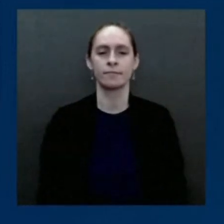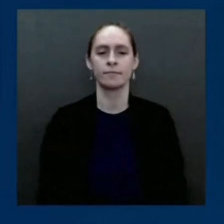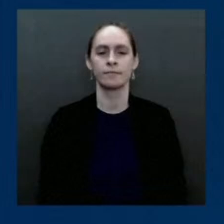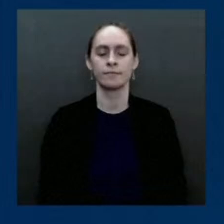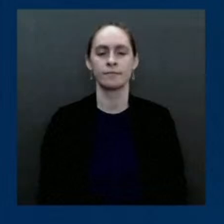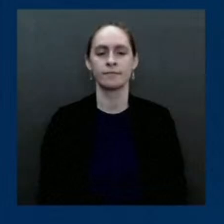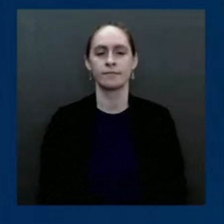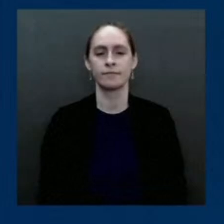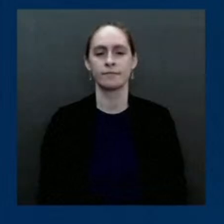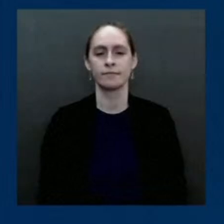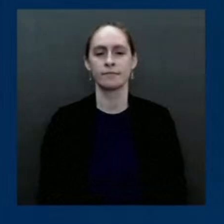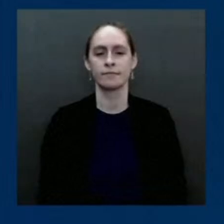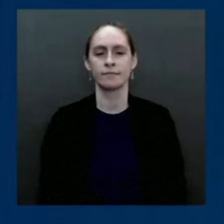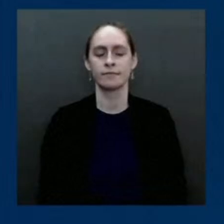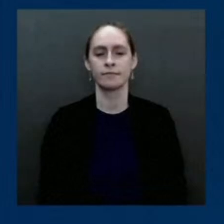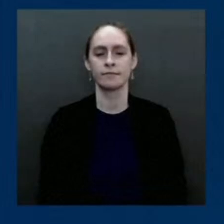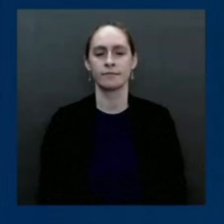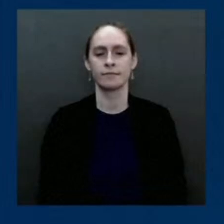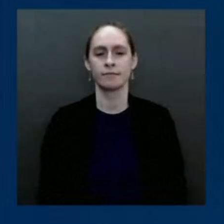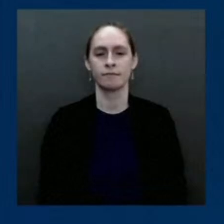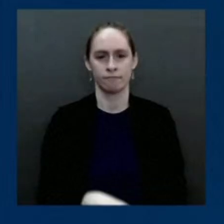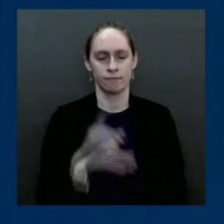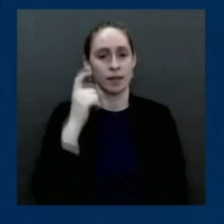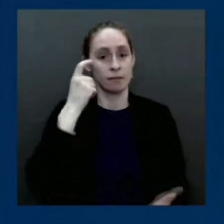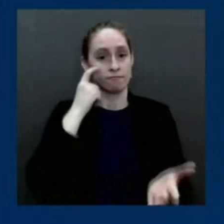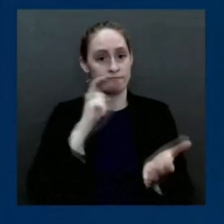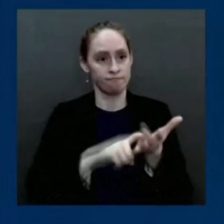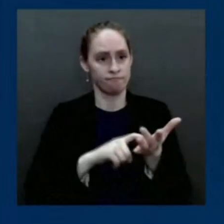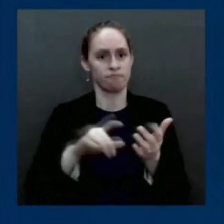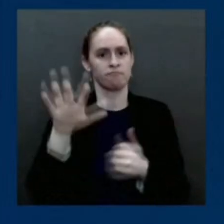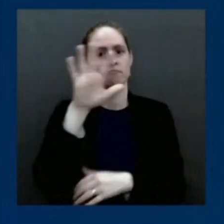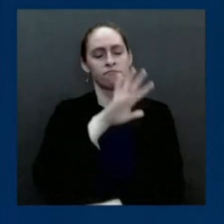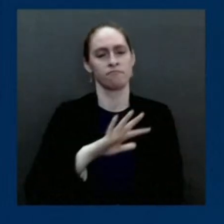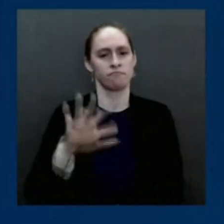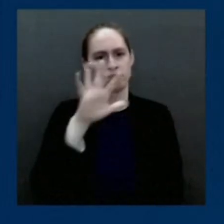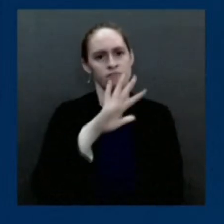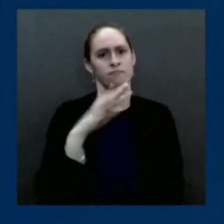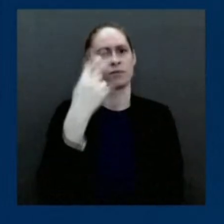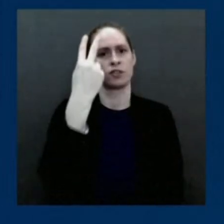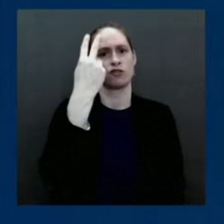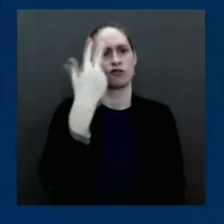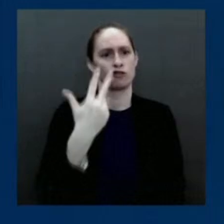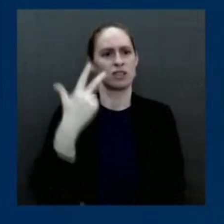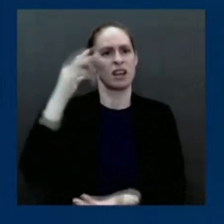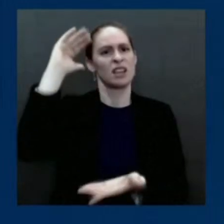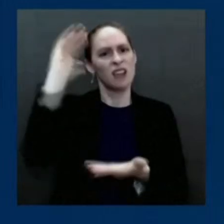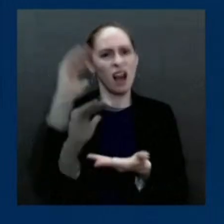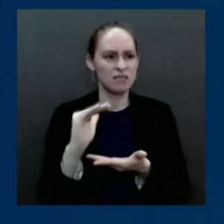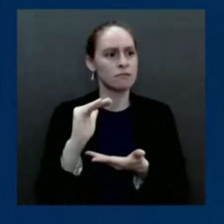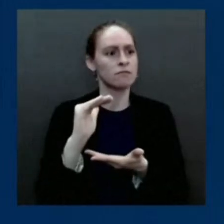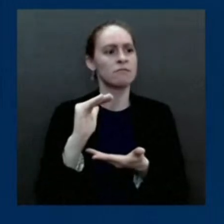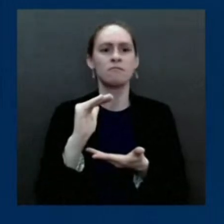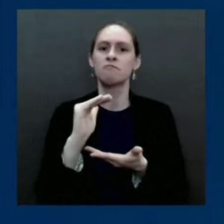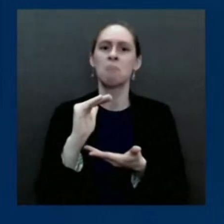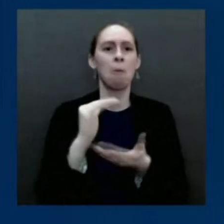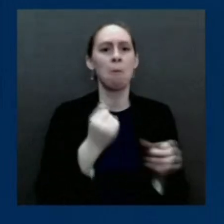TWO THIRDS REDUCTION IN THE RISK OF COVID-19